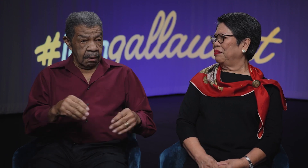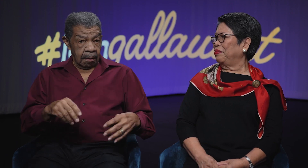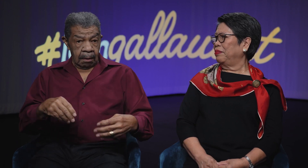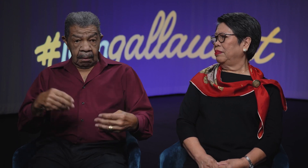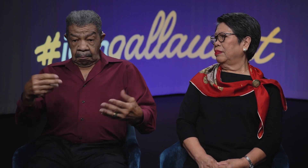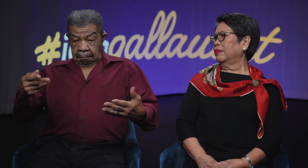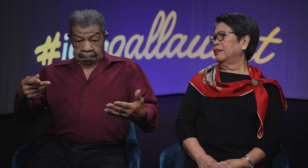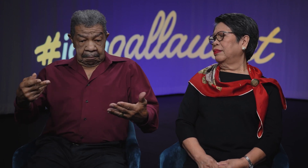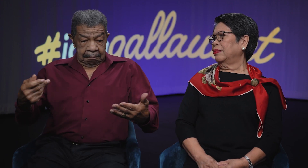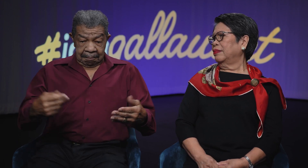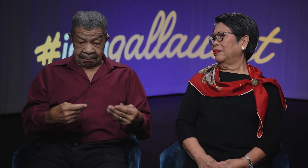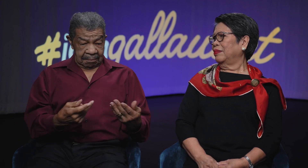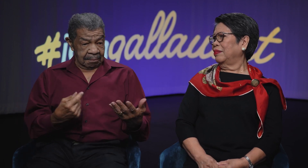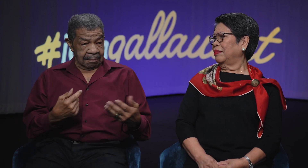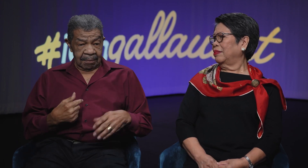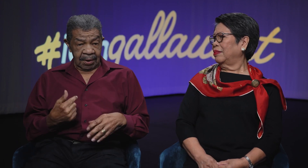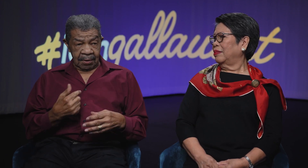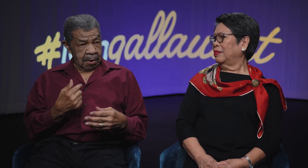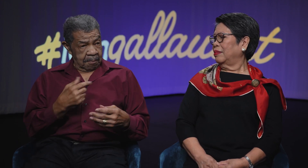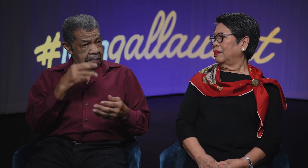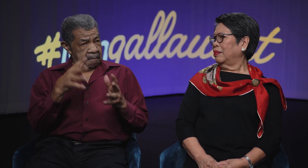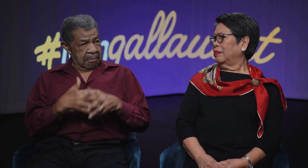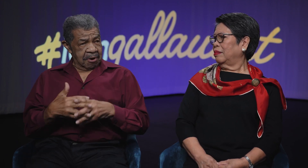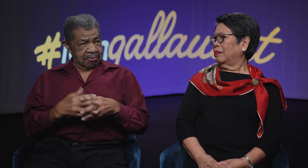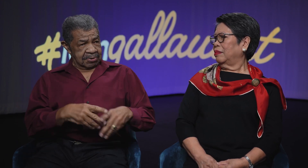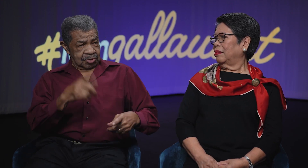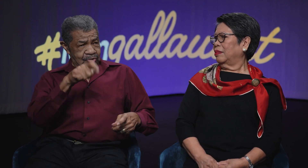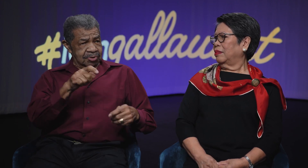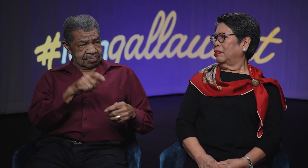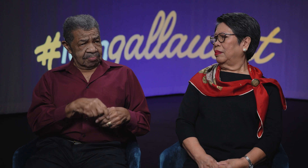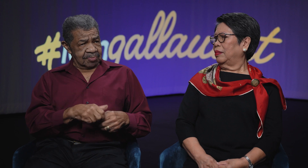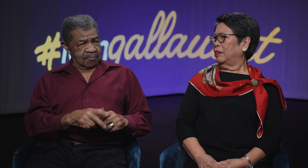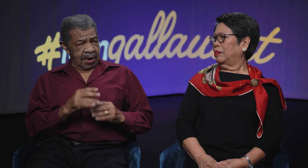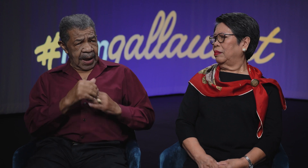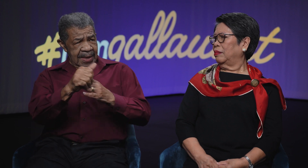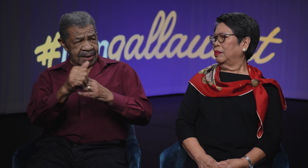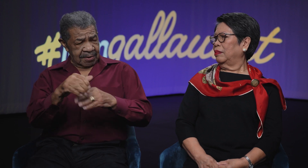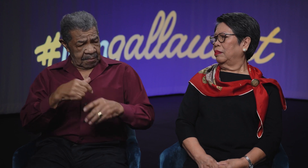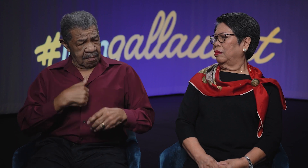She shrugged, and said Americans should lead,